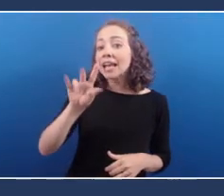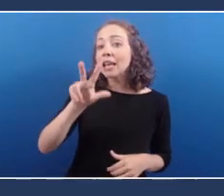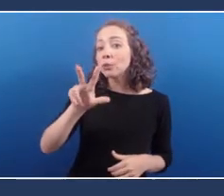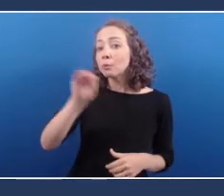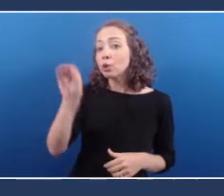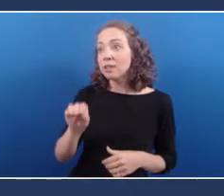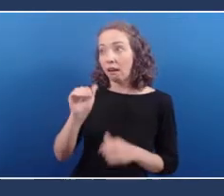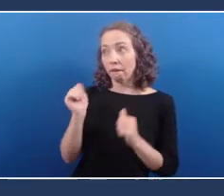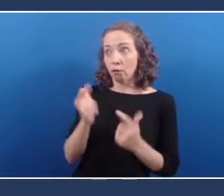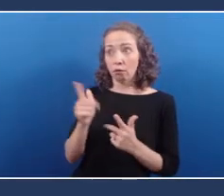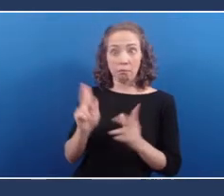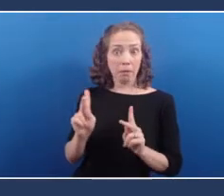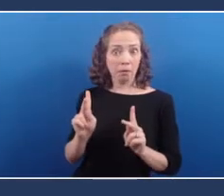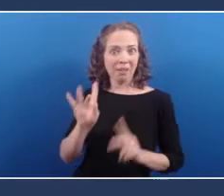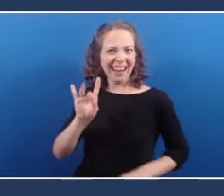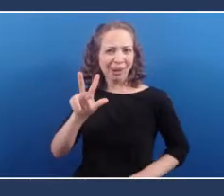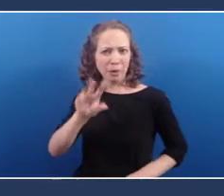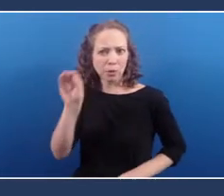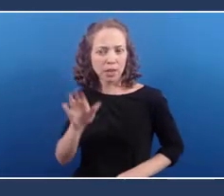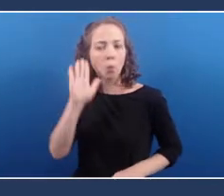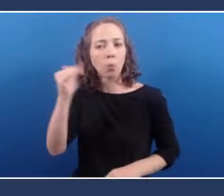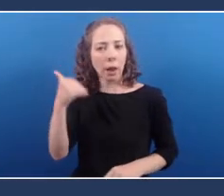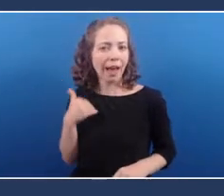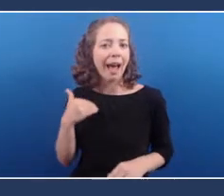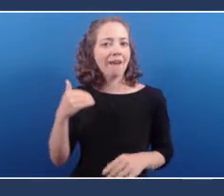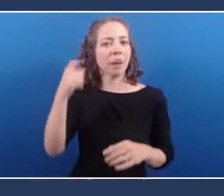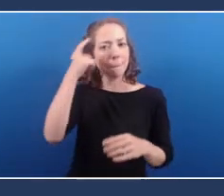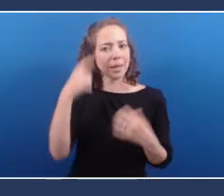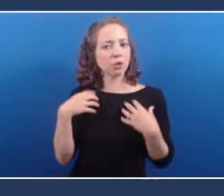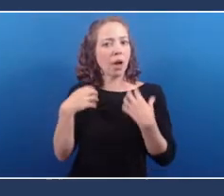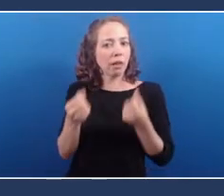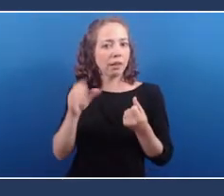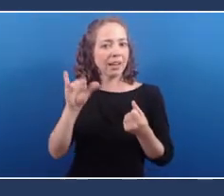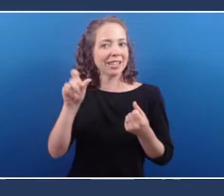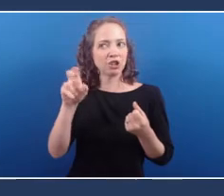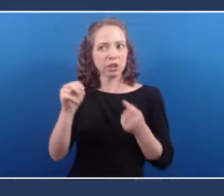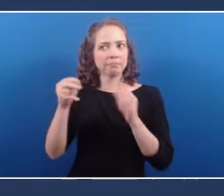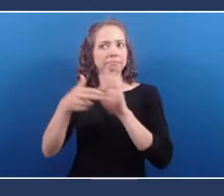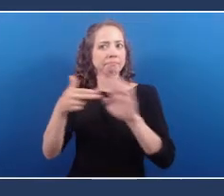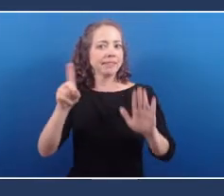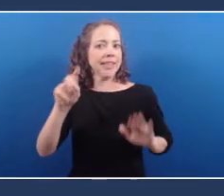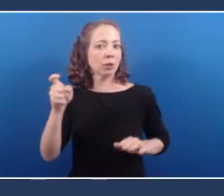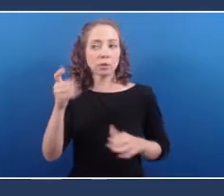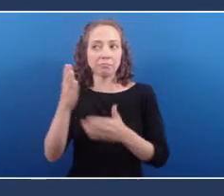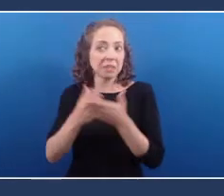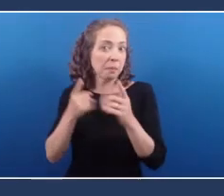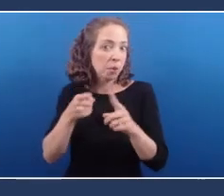a diagnosed mental health condition at some point in their lives. Now, this may be something that is more temporary